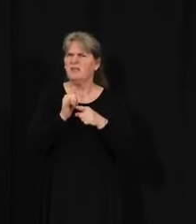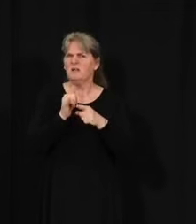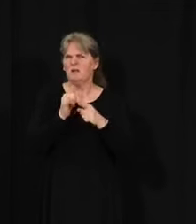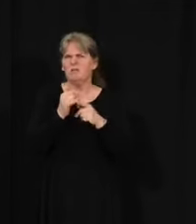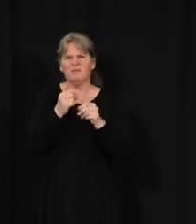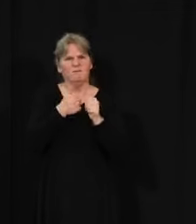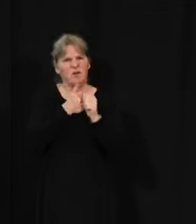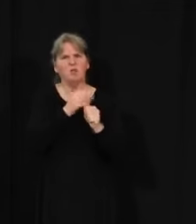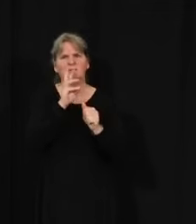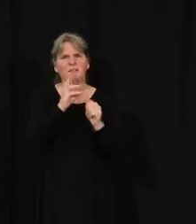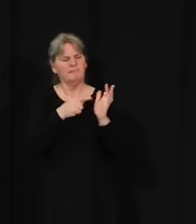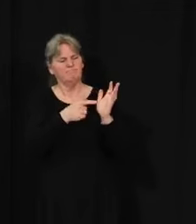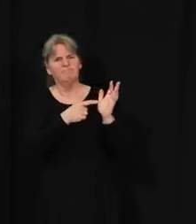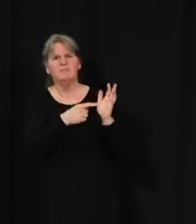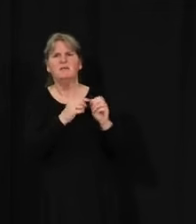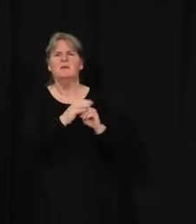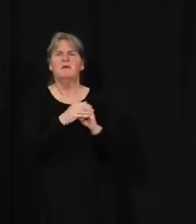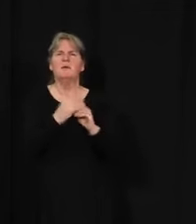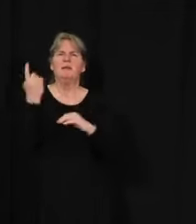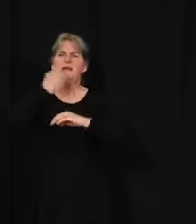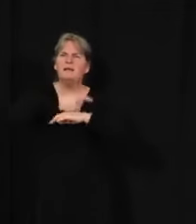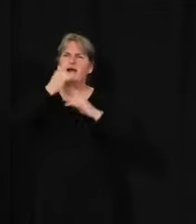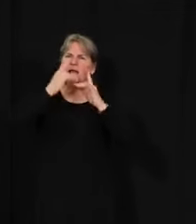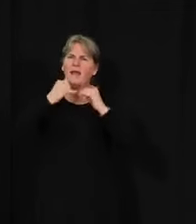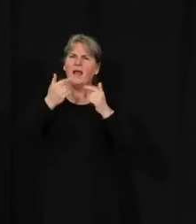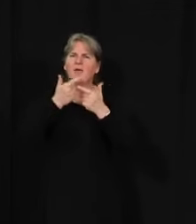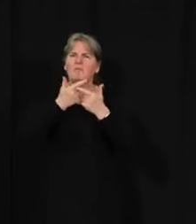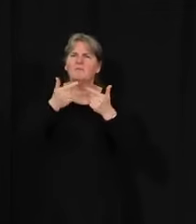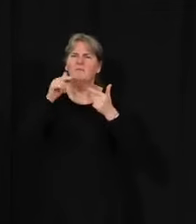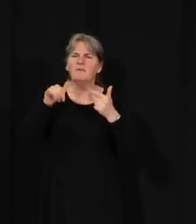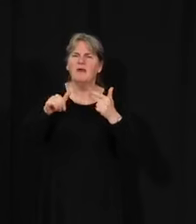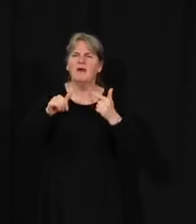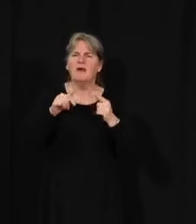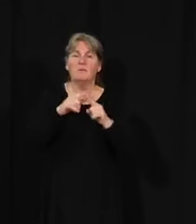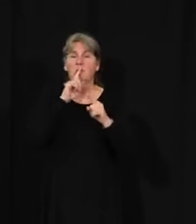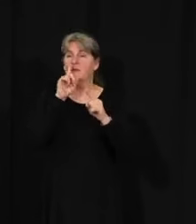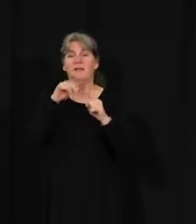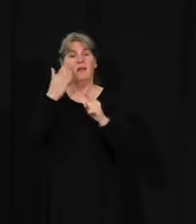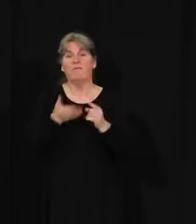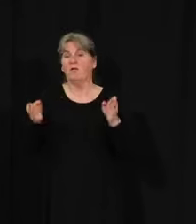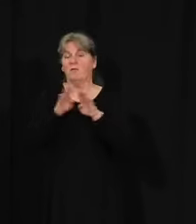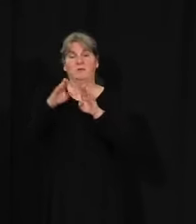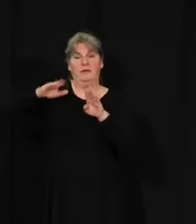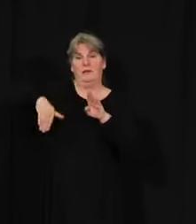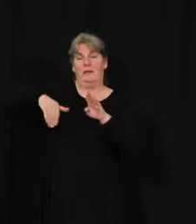And, you know, outdoor based day camps and other areas that we have actually never closed.